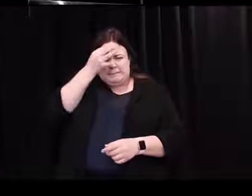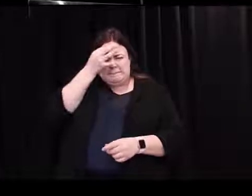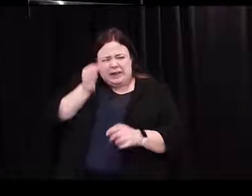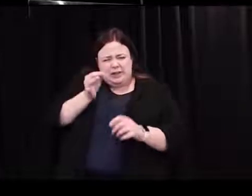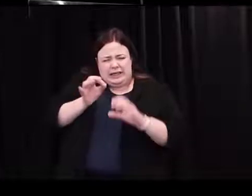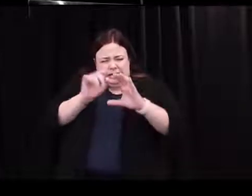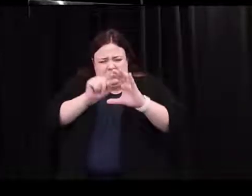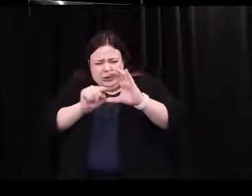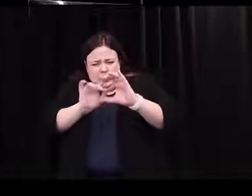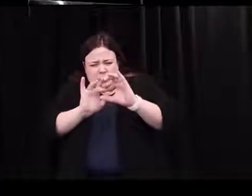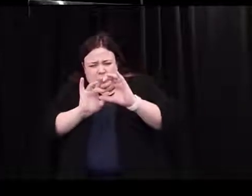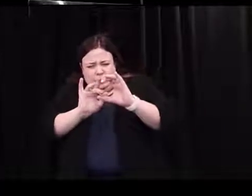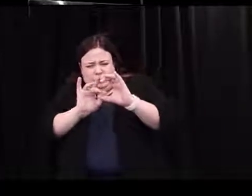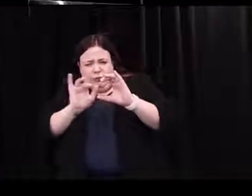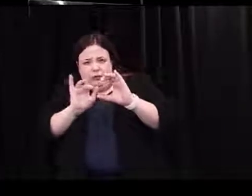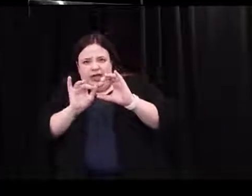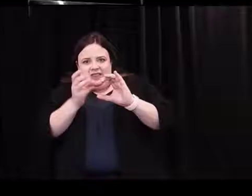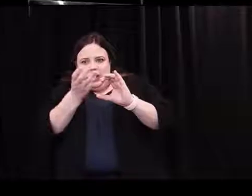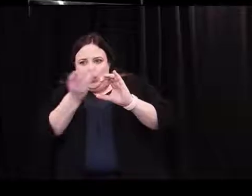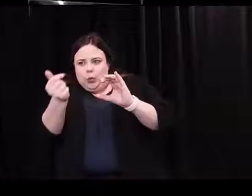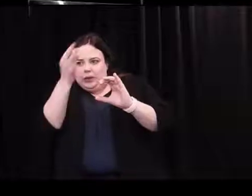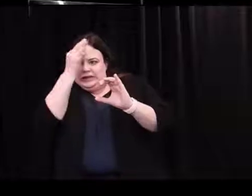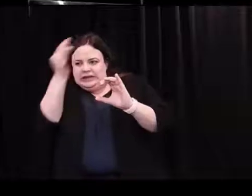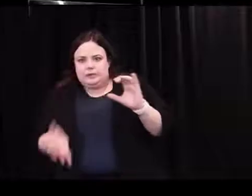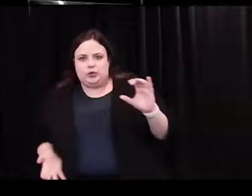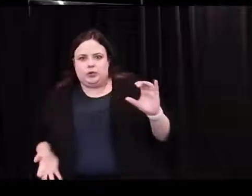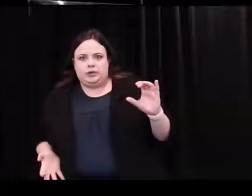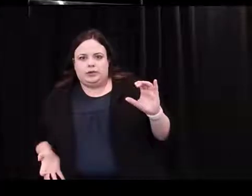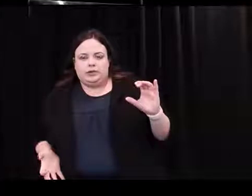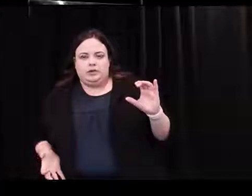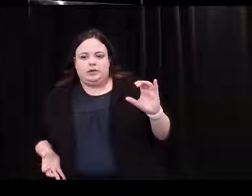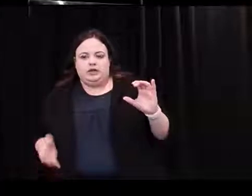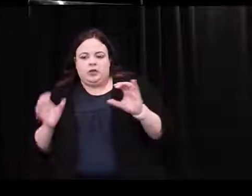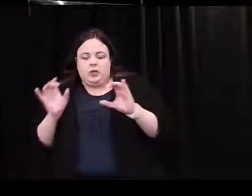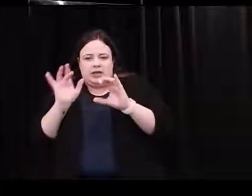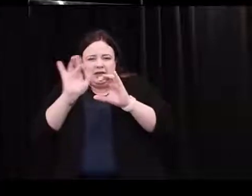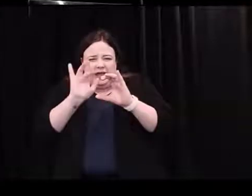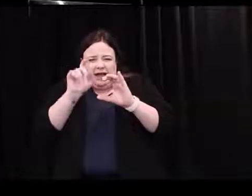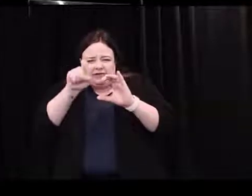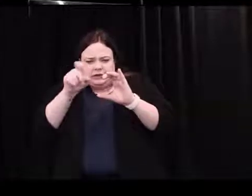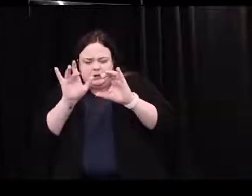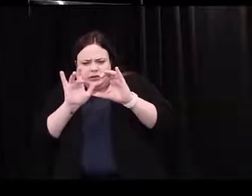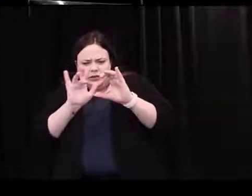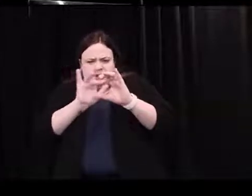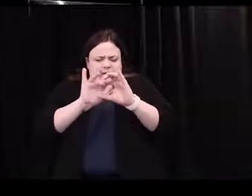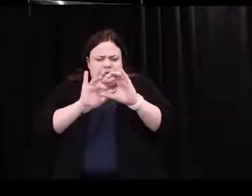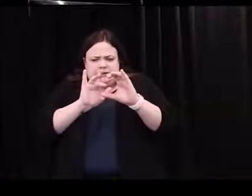all of a sudden it disappears and you got to go back to it, and you and you're you're just like